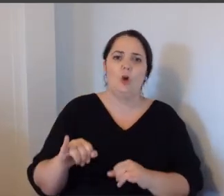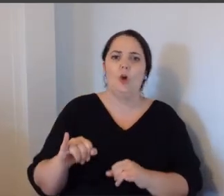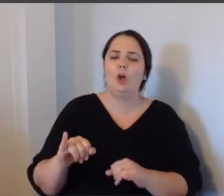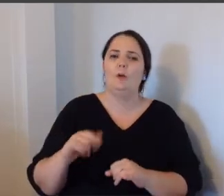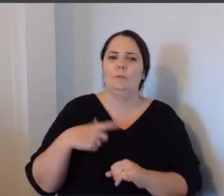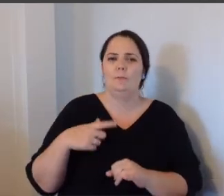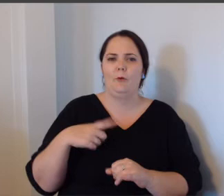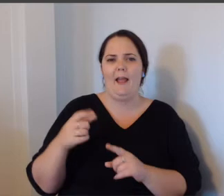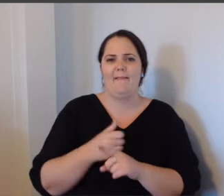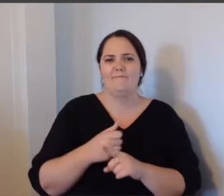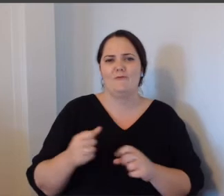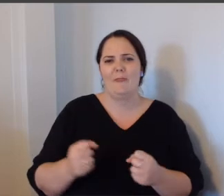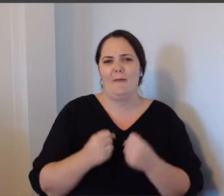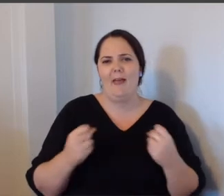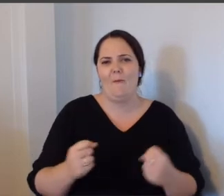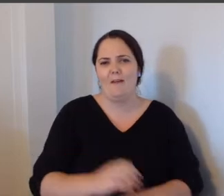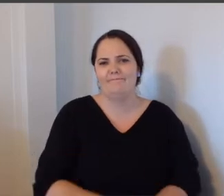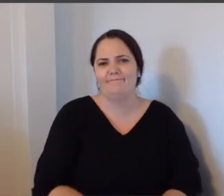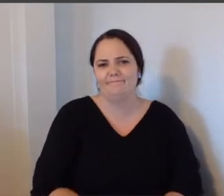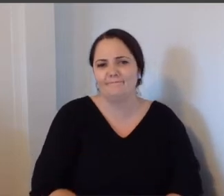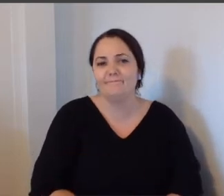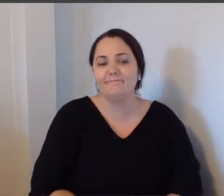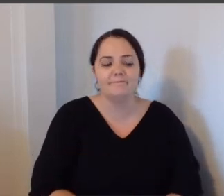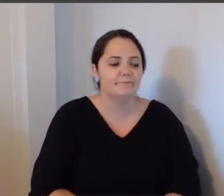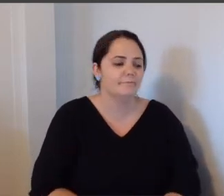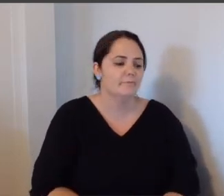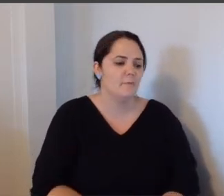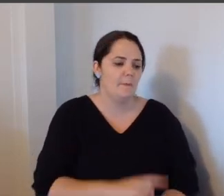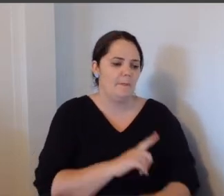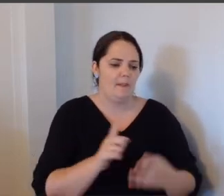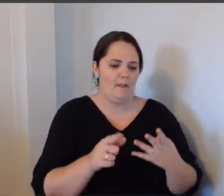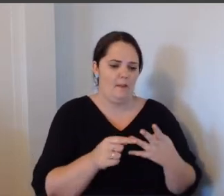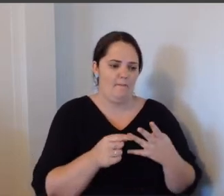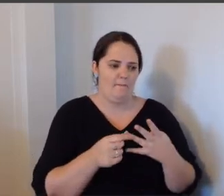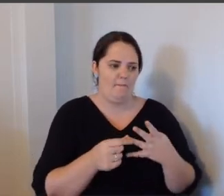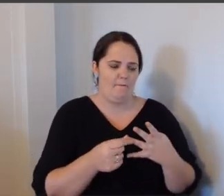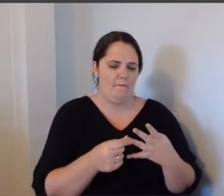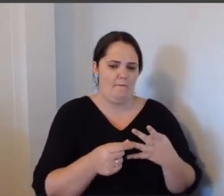The fourth trope I’d like to to discuss now as we flesh out this historical idea of genius